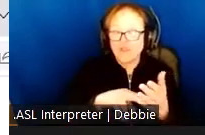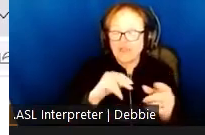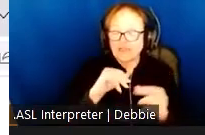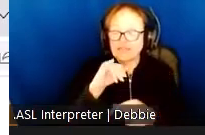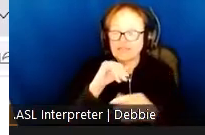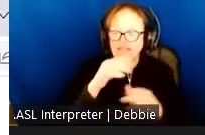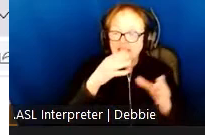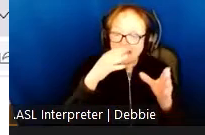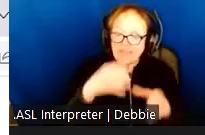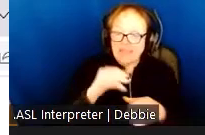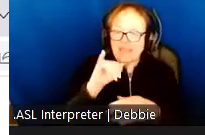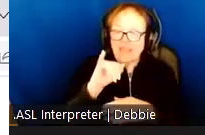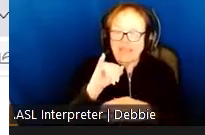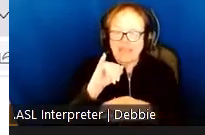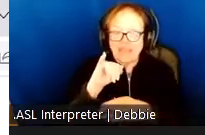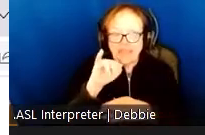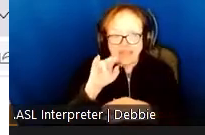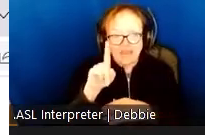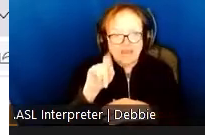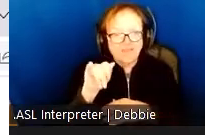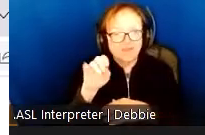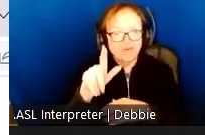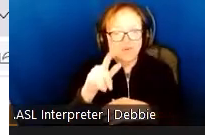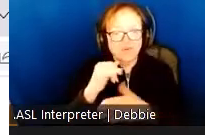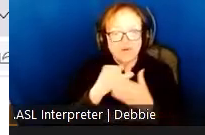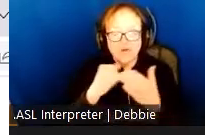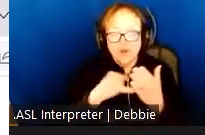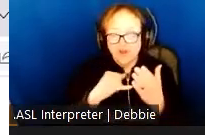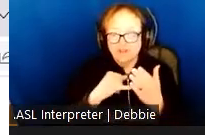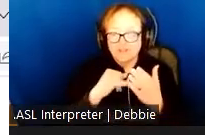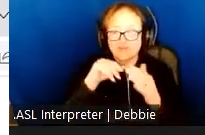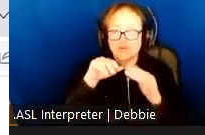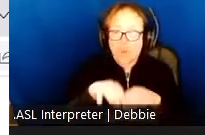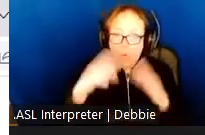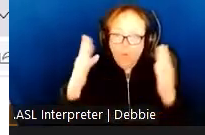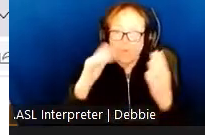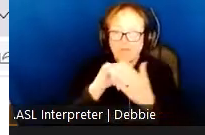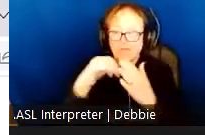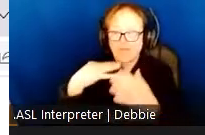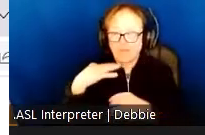in order to have access to the New Jersey Fellowships application. Select “Individual